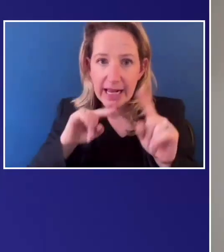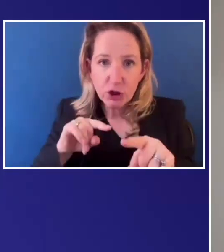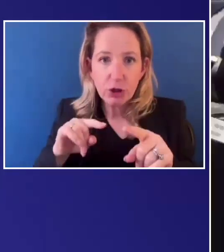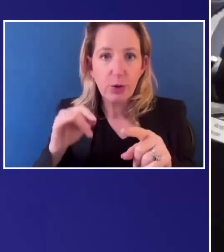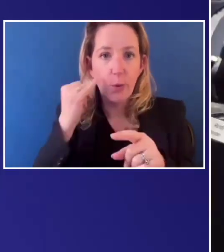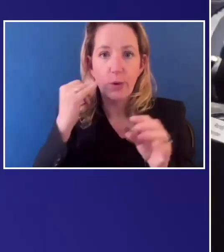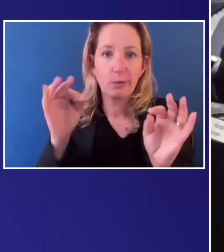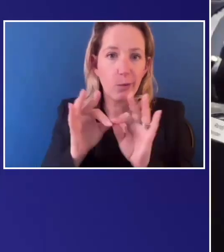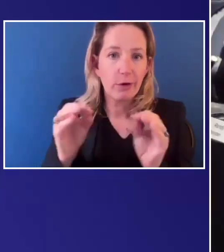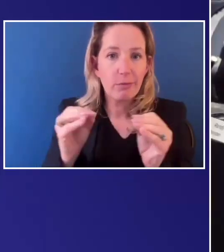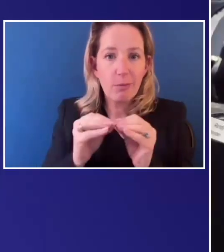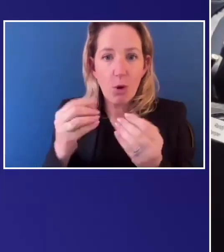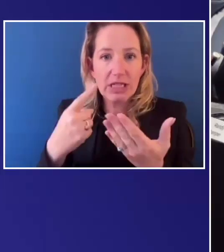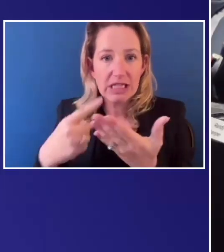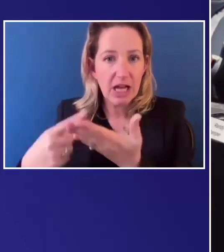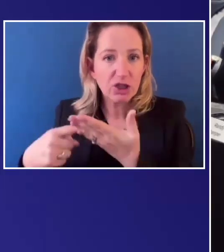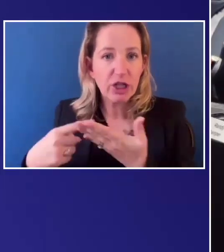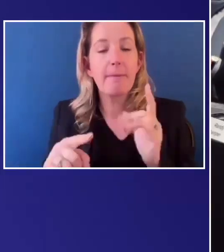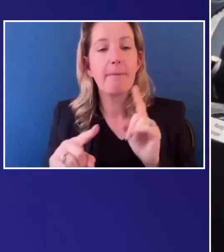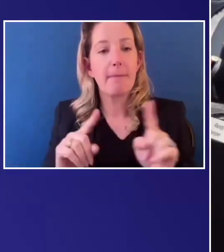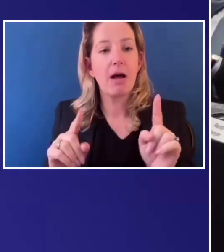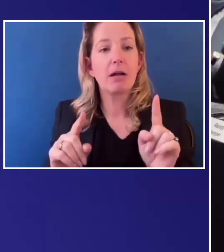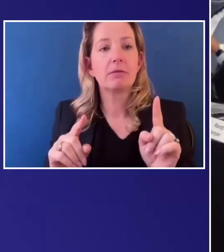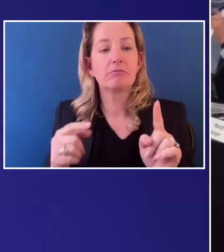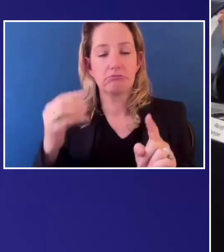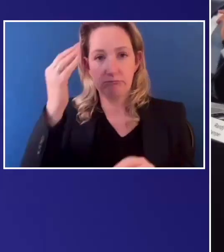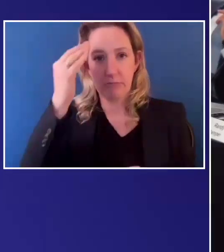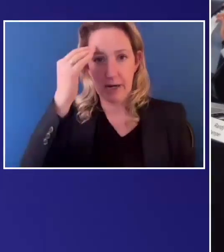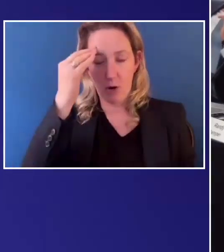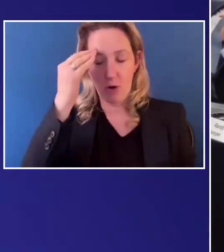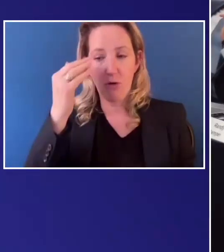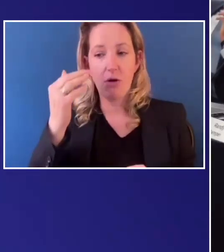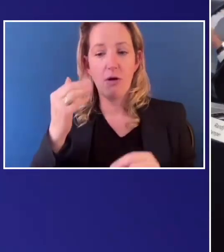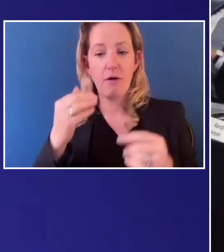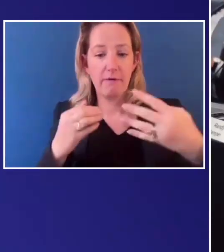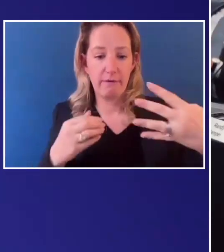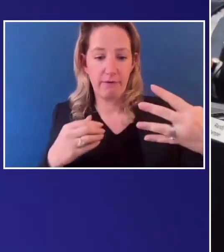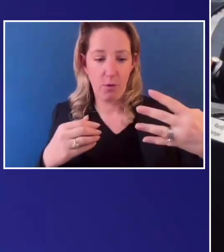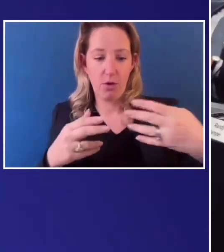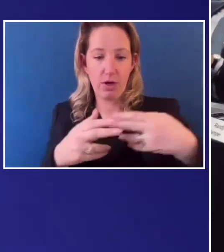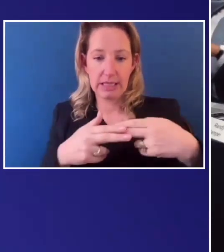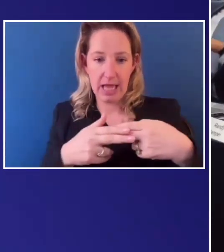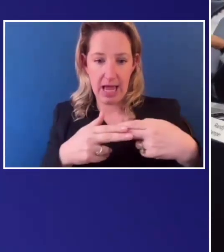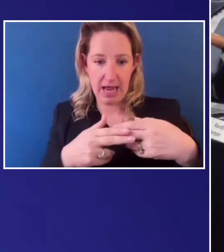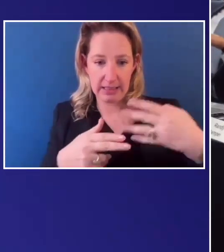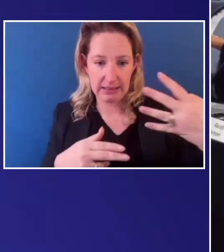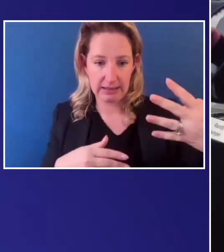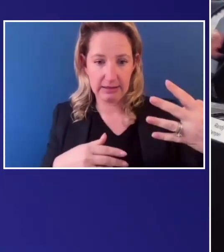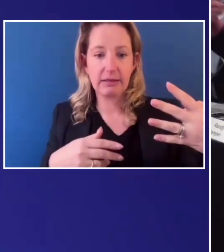but I note that in three of the four slides that indicate the programs at the associate